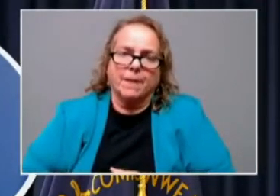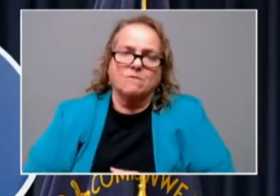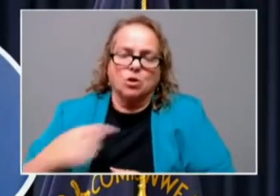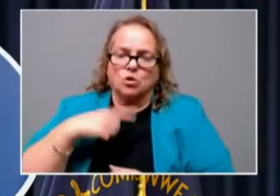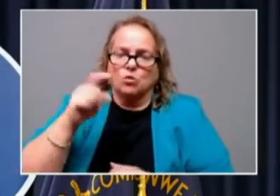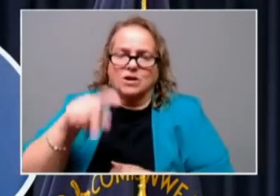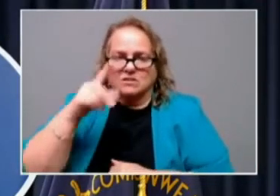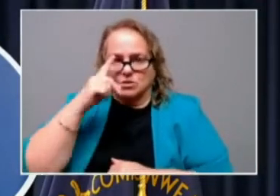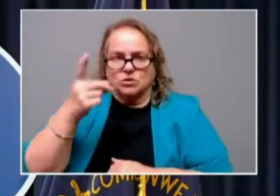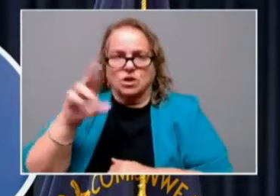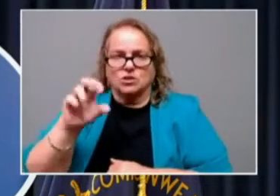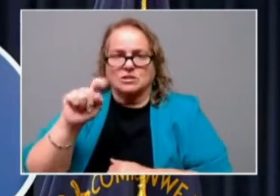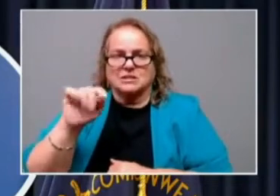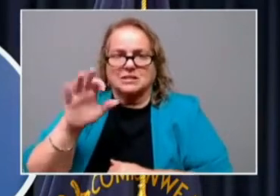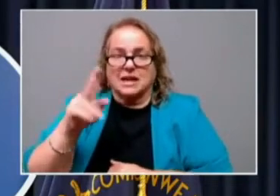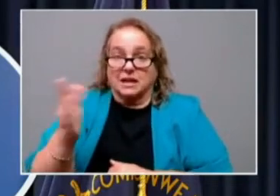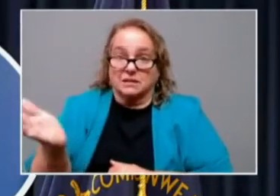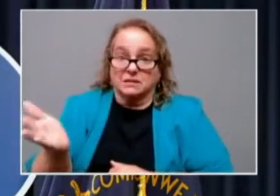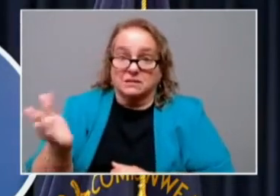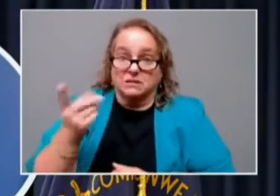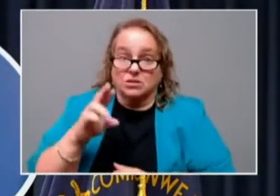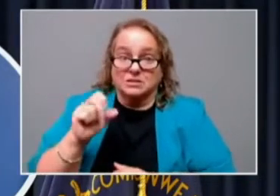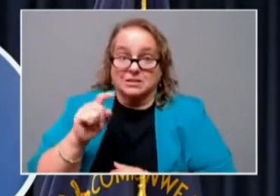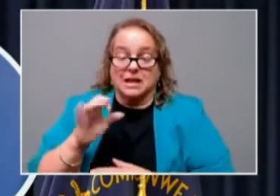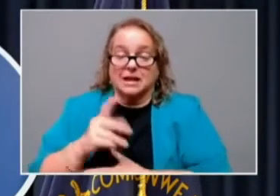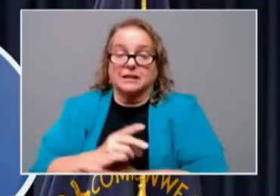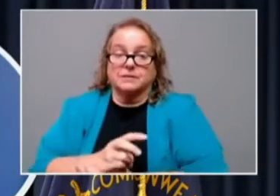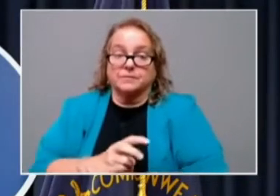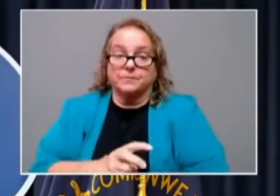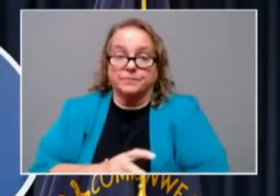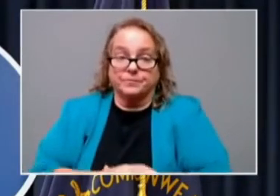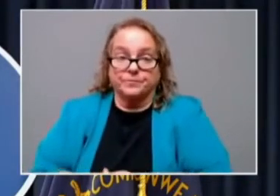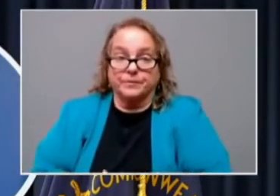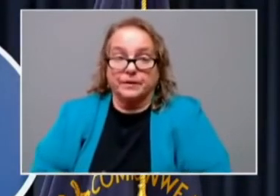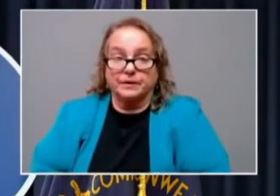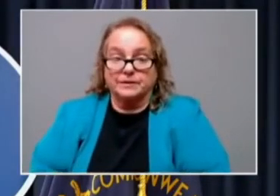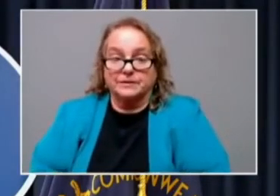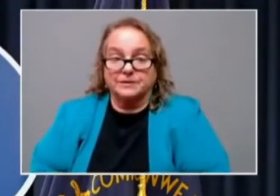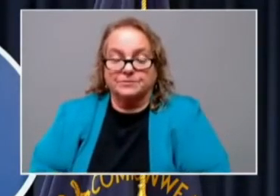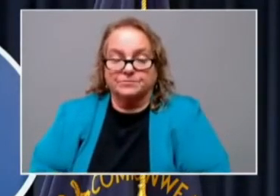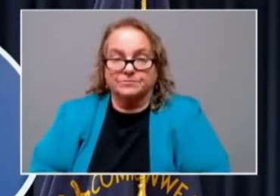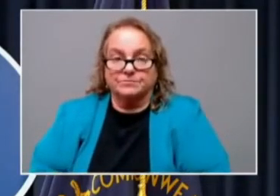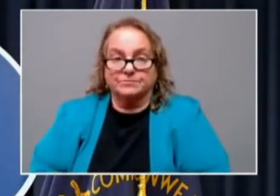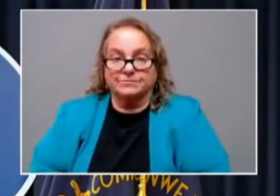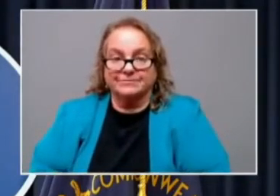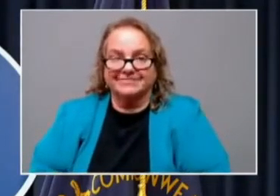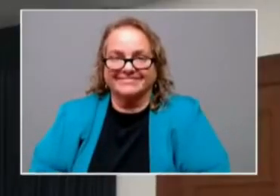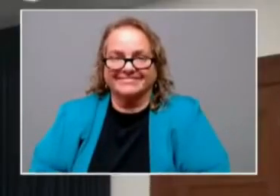He is available. All right. A question for anybody else is a good thing for me.